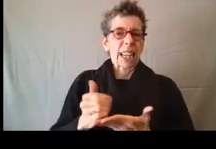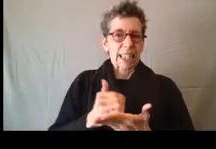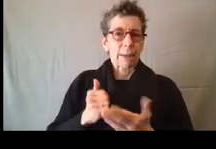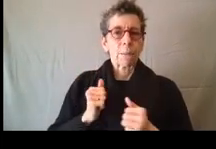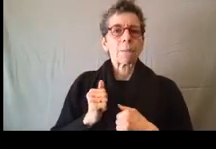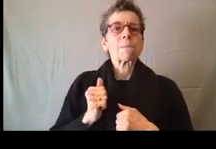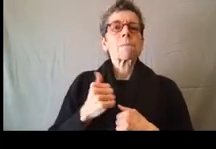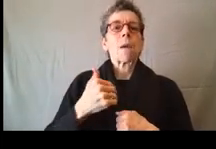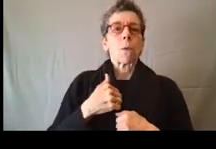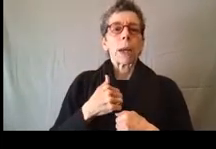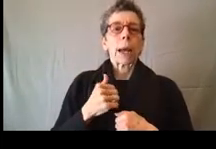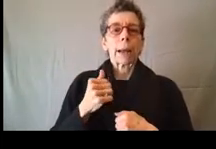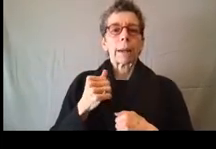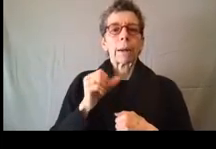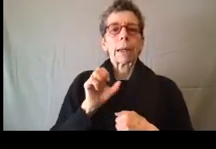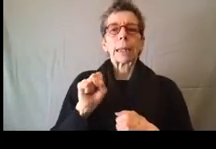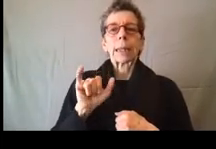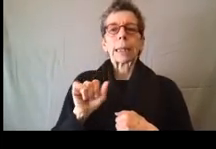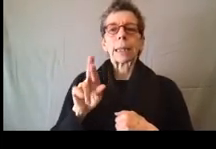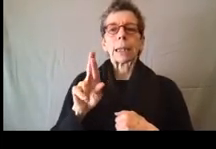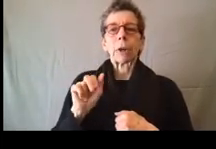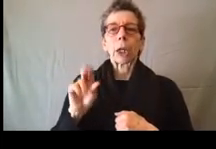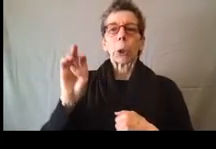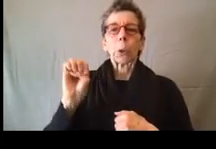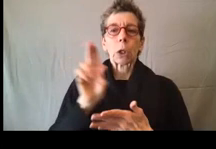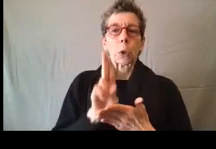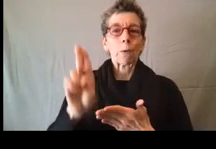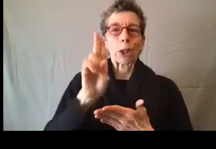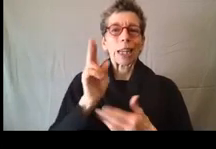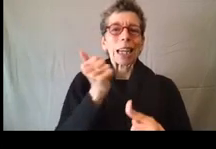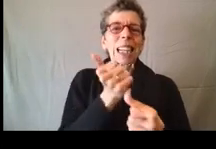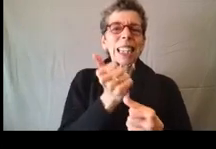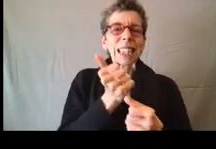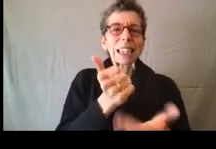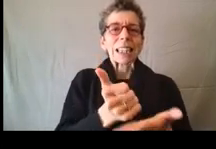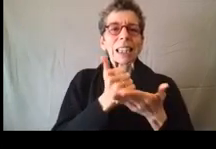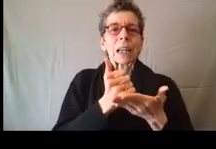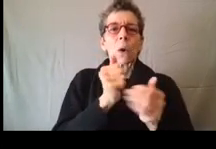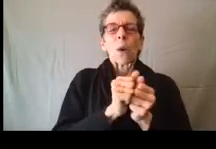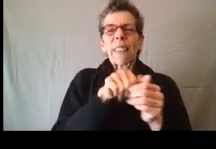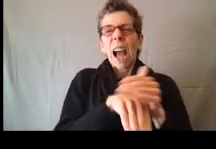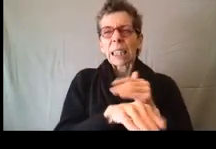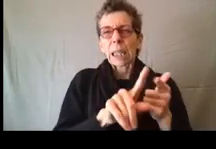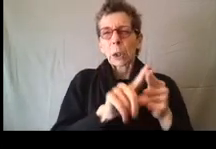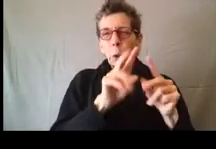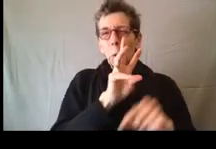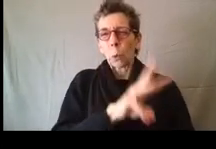assistance at Syracuse University, helping to assess the website. Moving forward, and